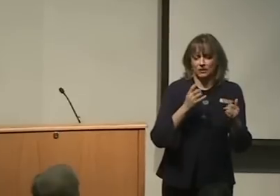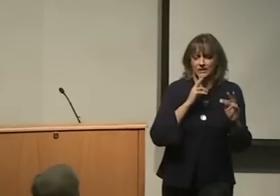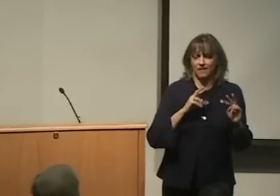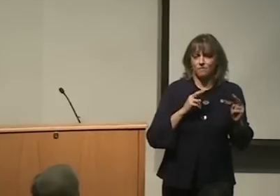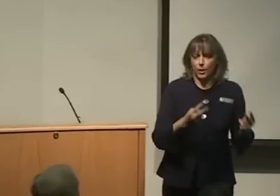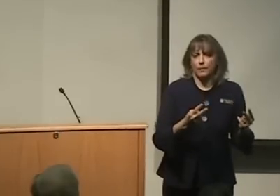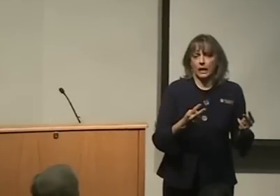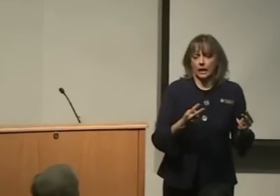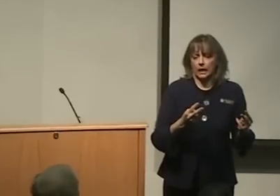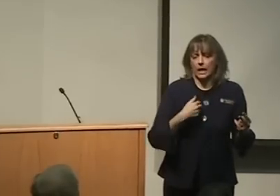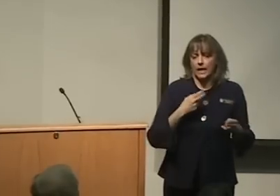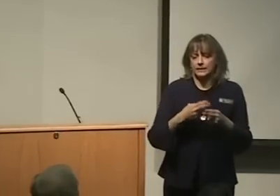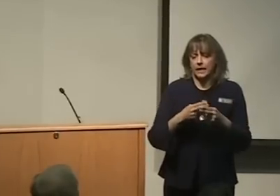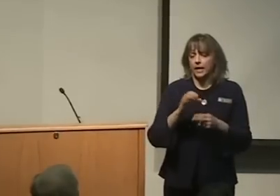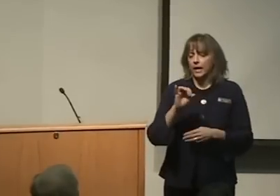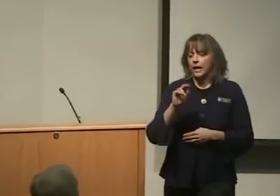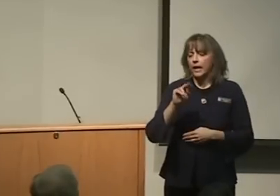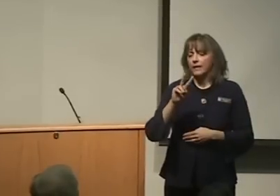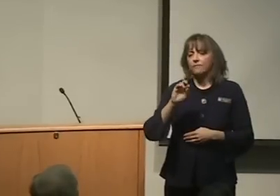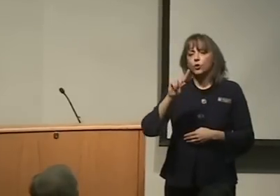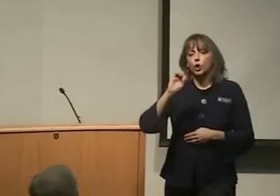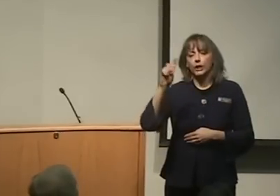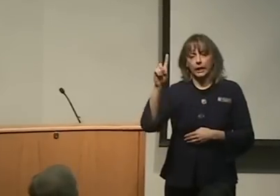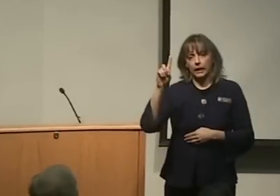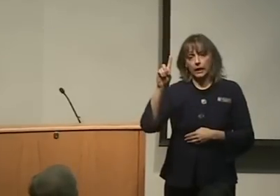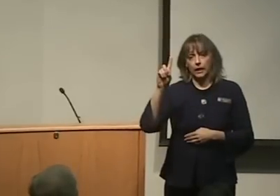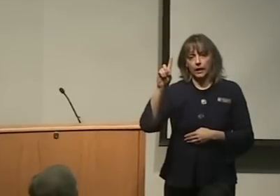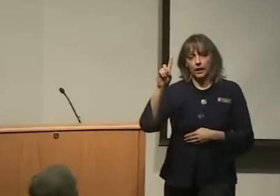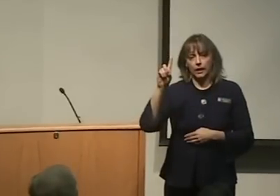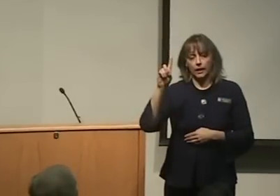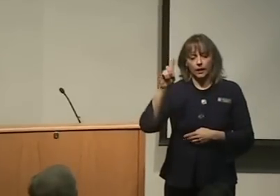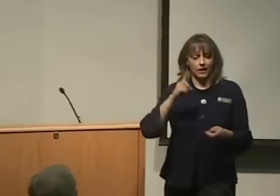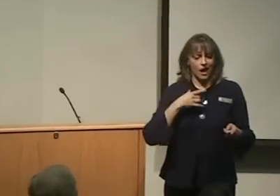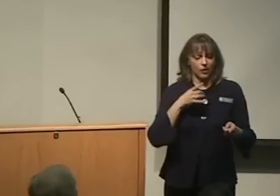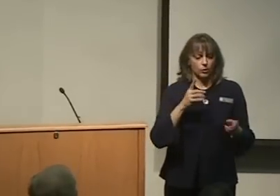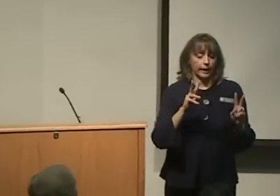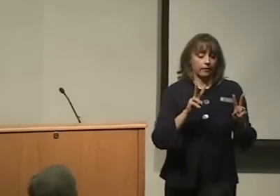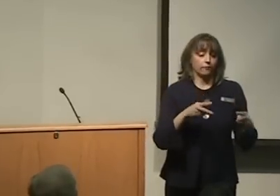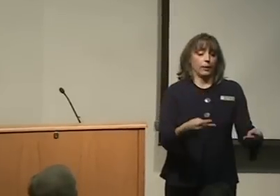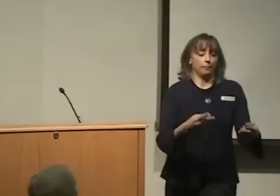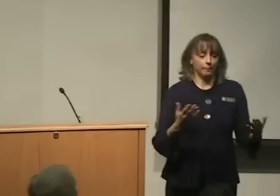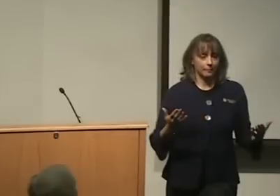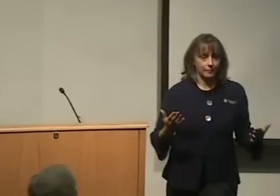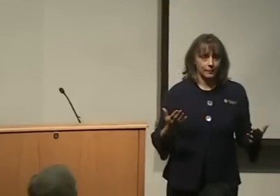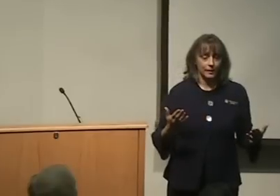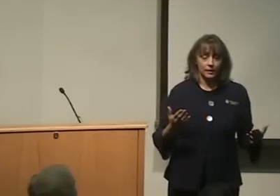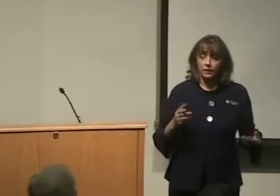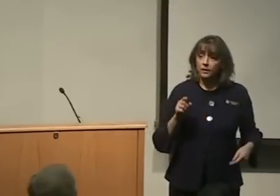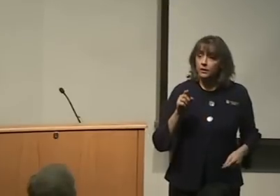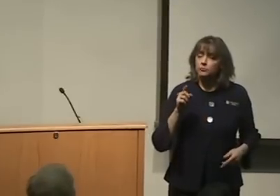But, anyway, so you're a Buick, sorry.